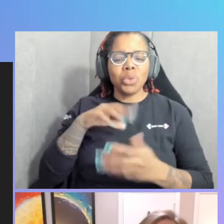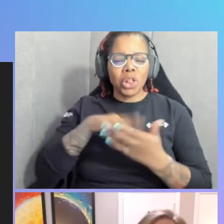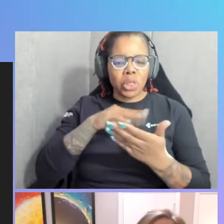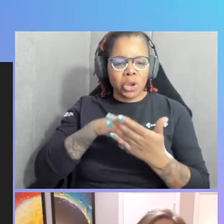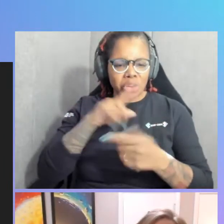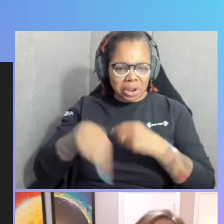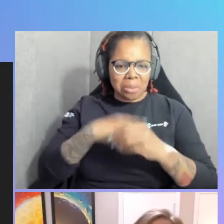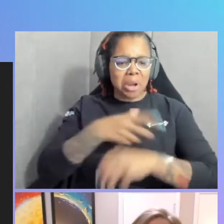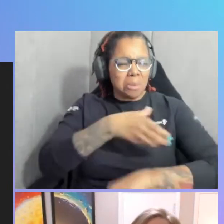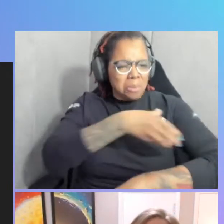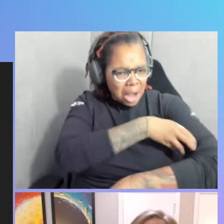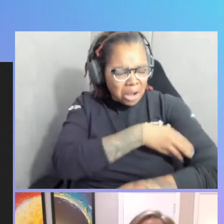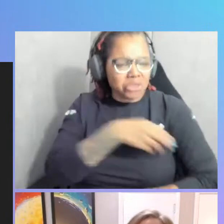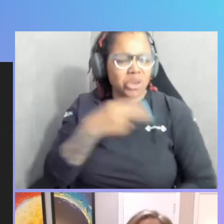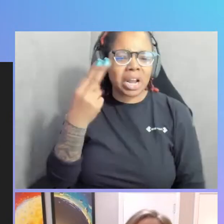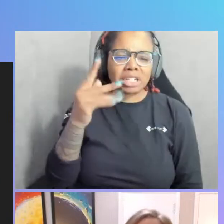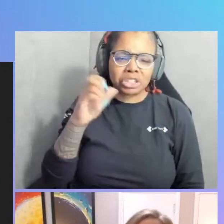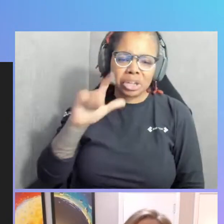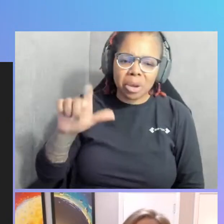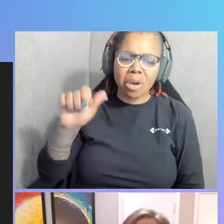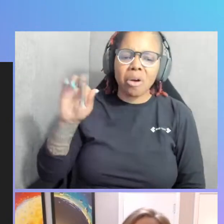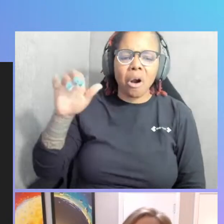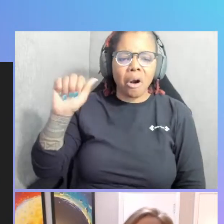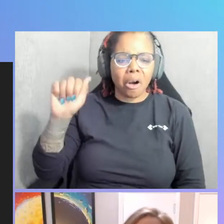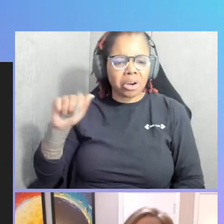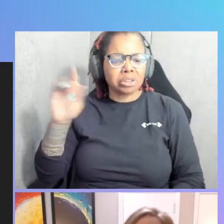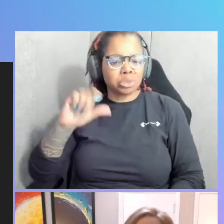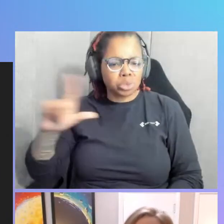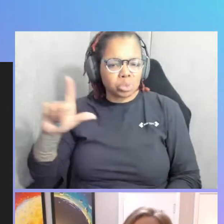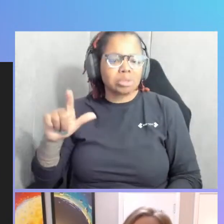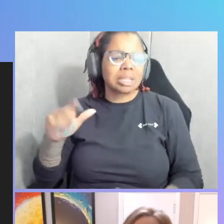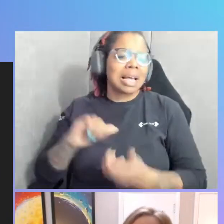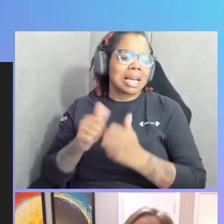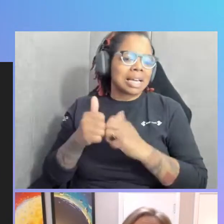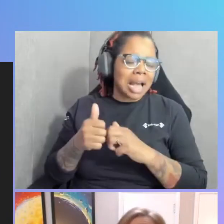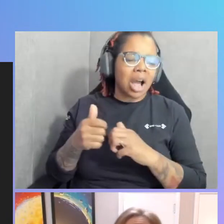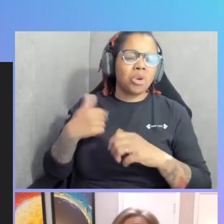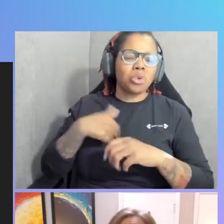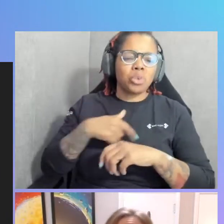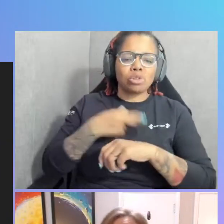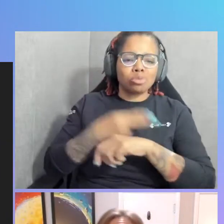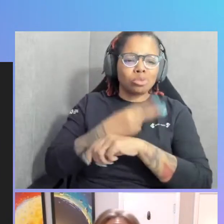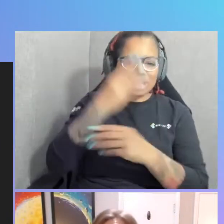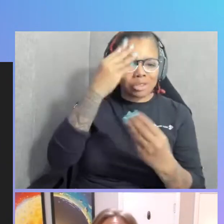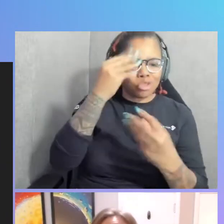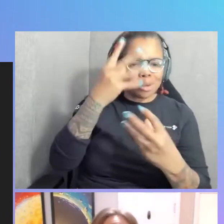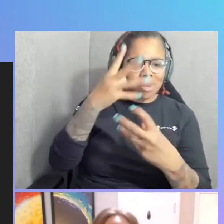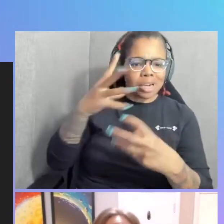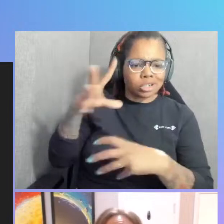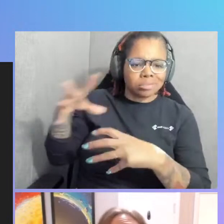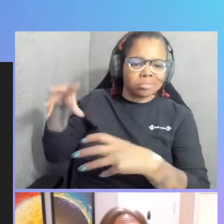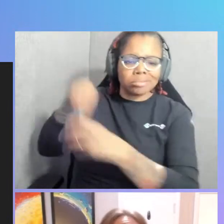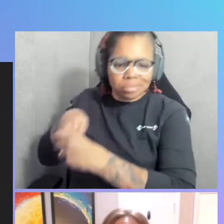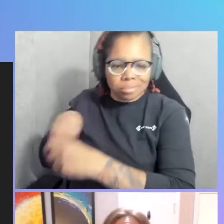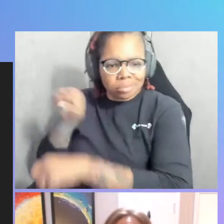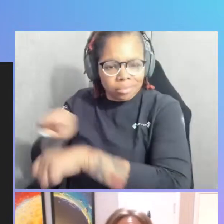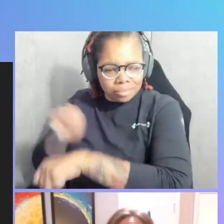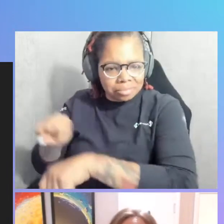experiences, and how we can put some of that information into practice so that we can collaborate with our developers,